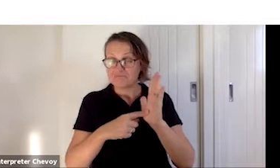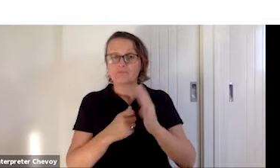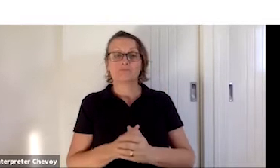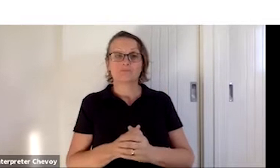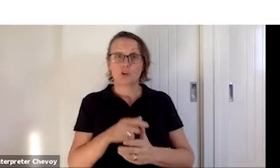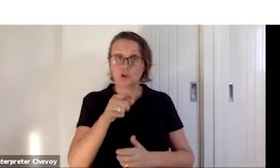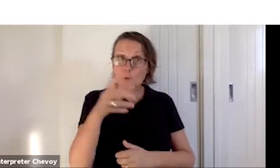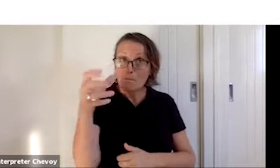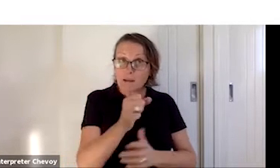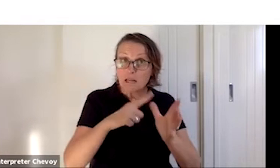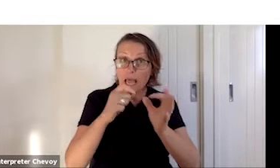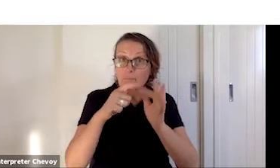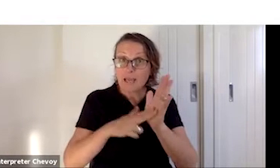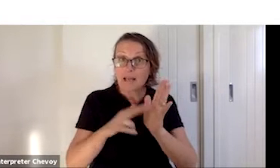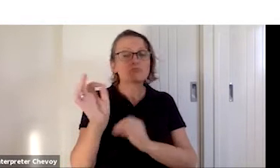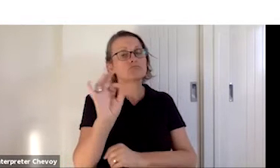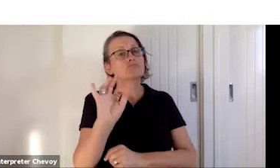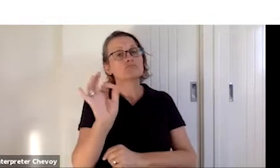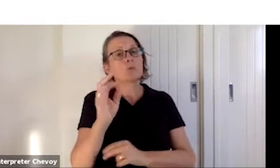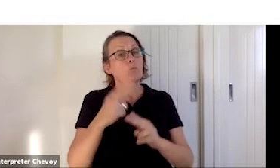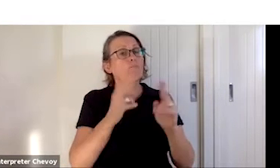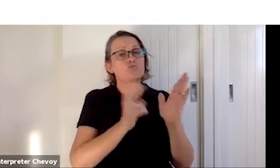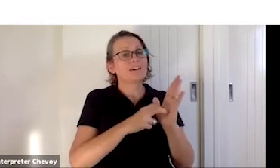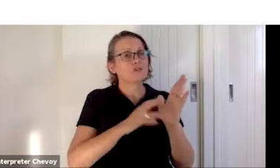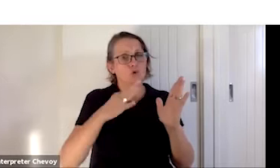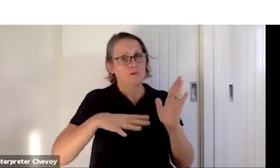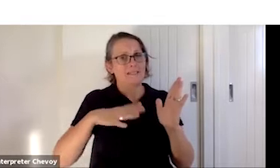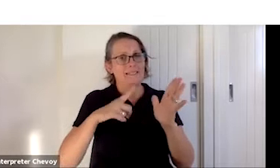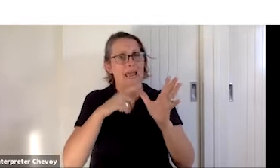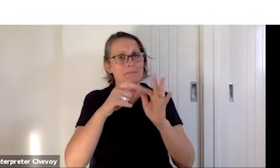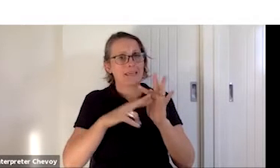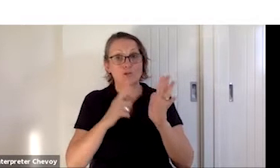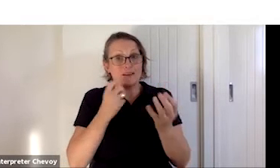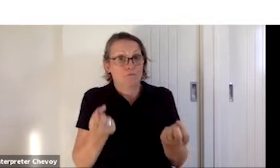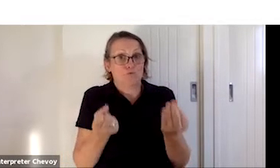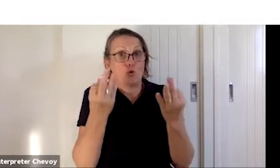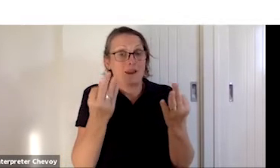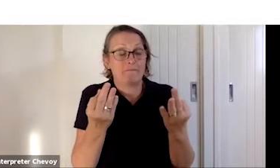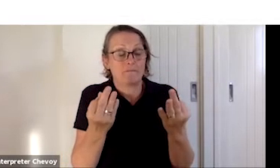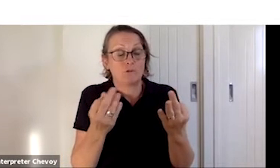have to have an ABN at the time of registering so you can click no. But if you were successful,